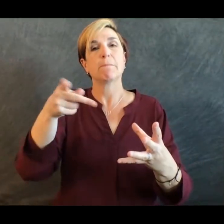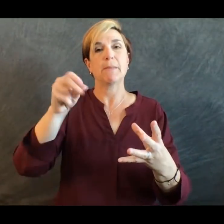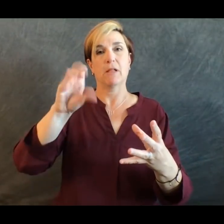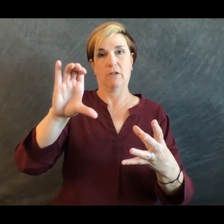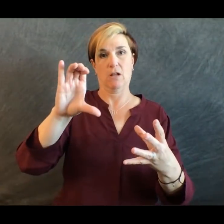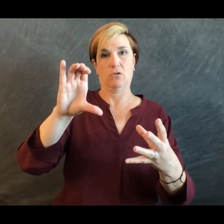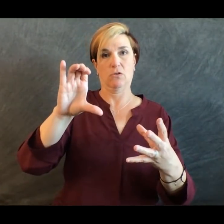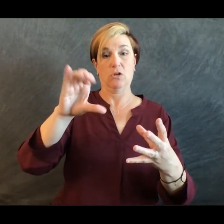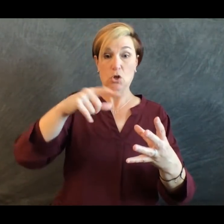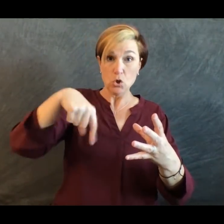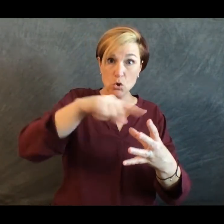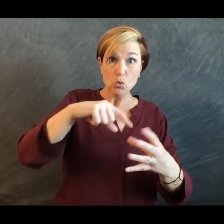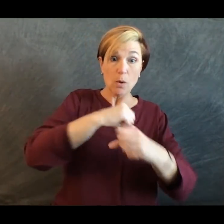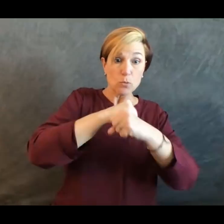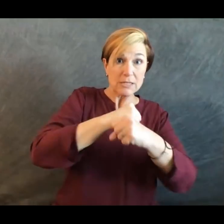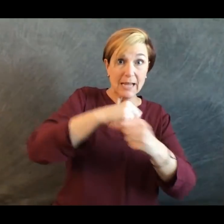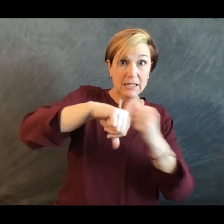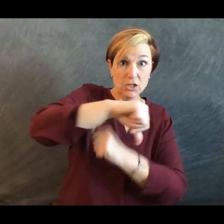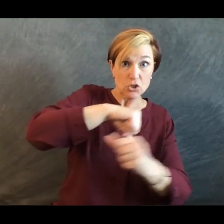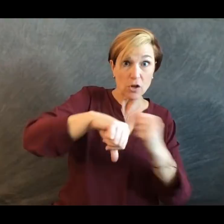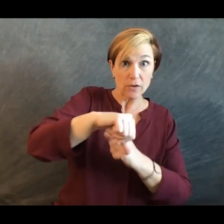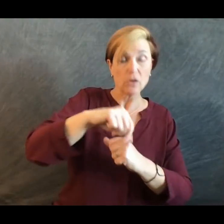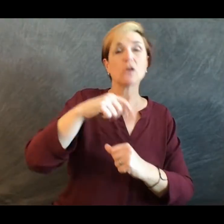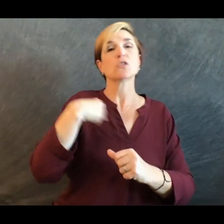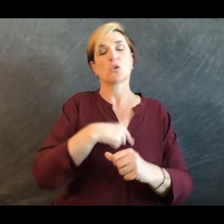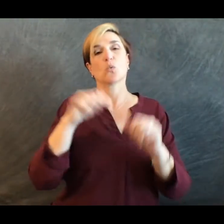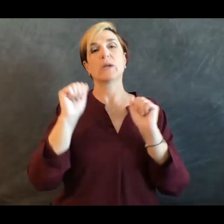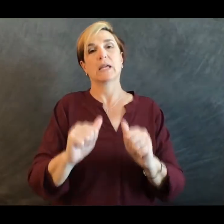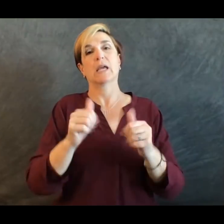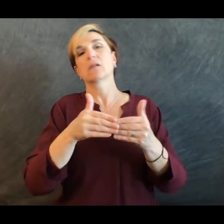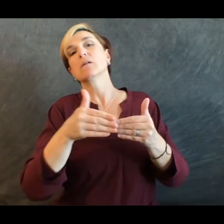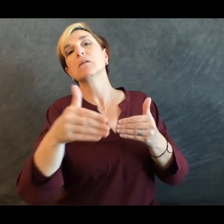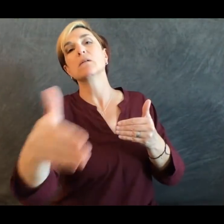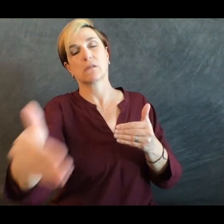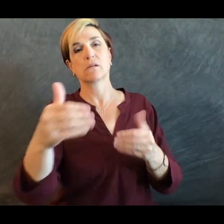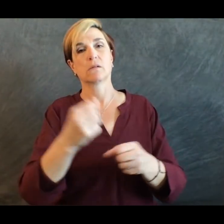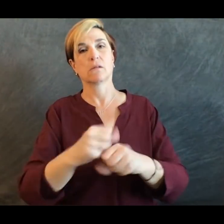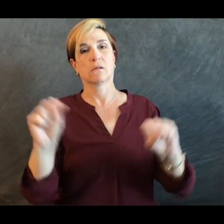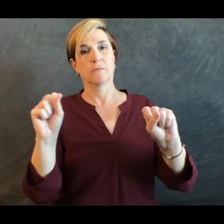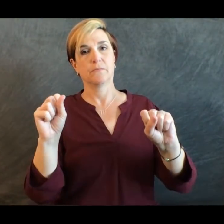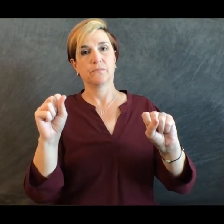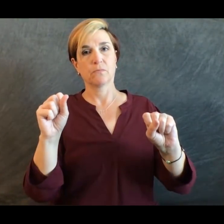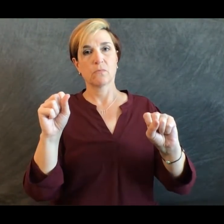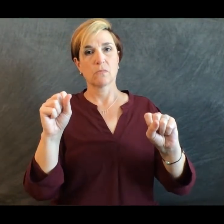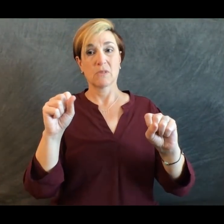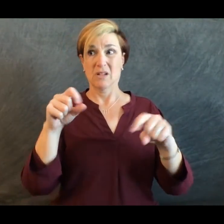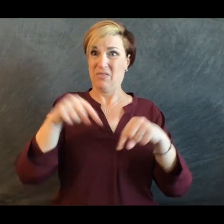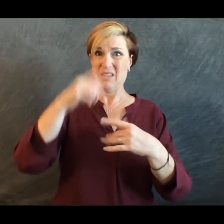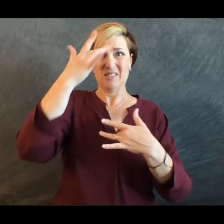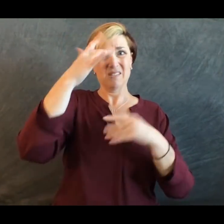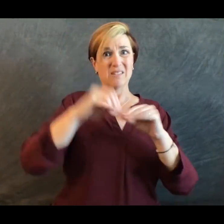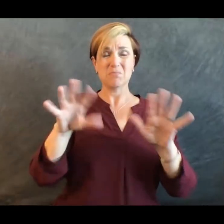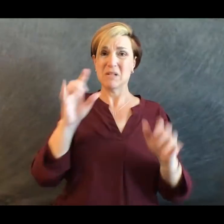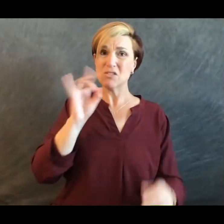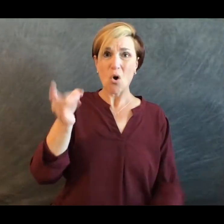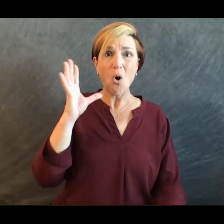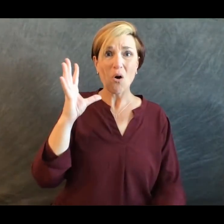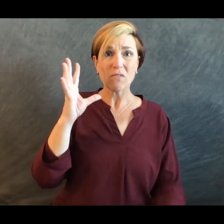are most vulnerable this epidemic is a tragedy but it will be all the more tragic if we fail to recognize and address the disproportionate impact of